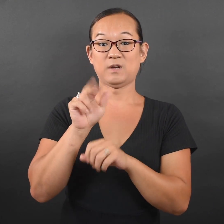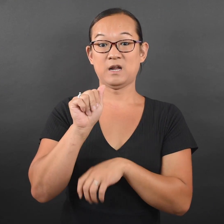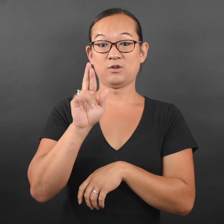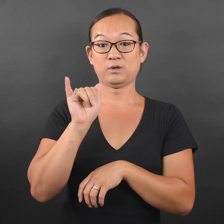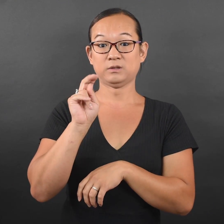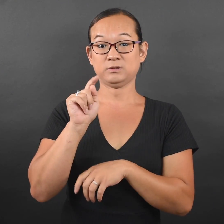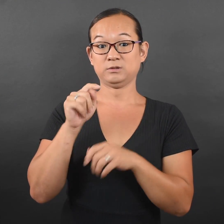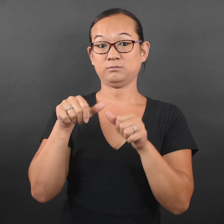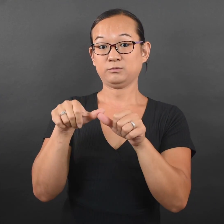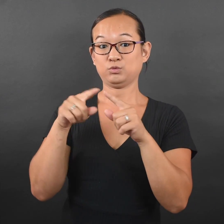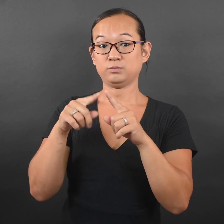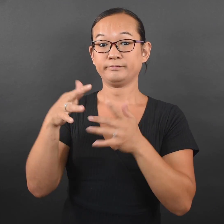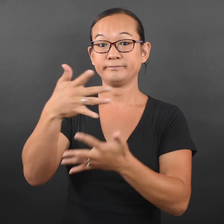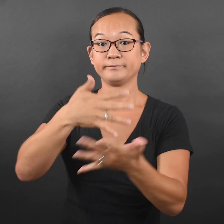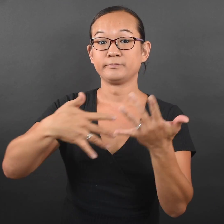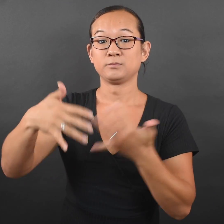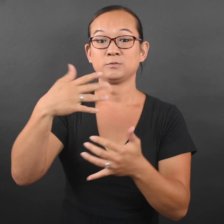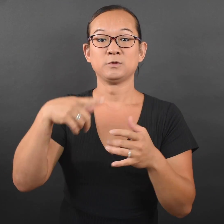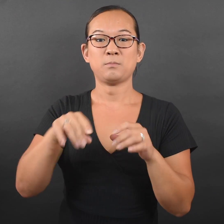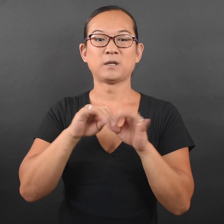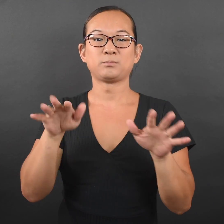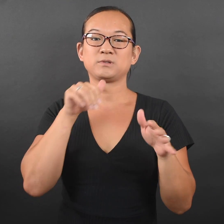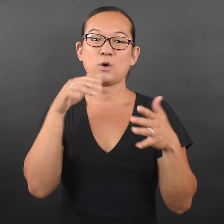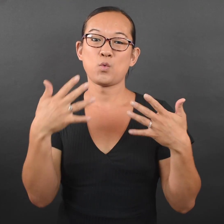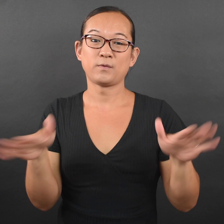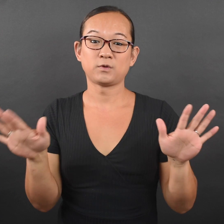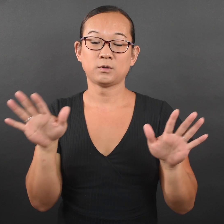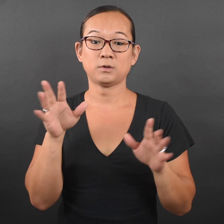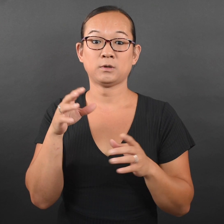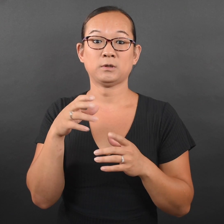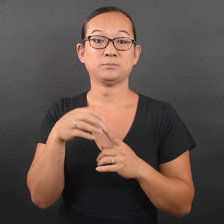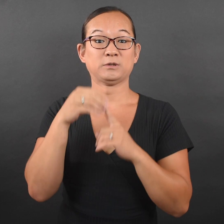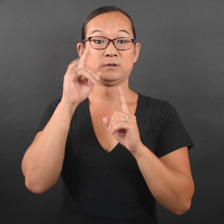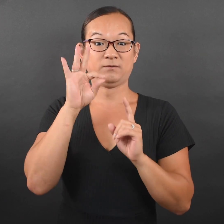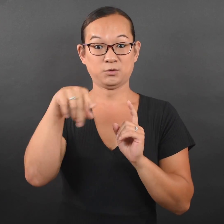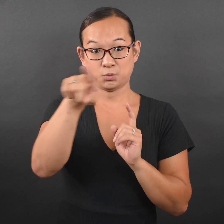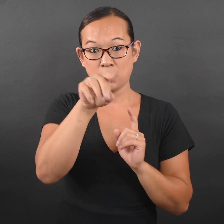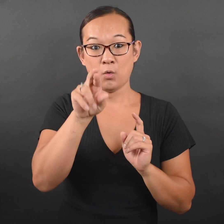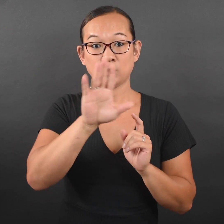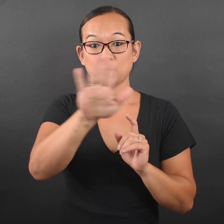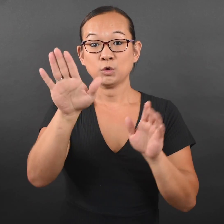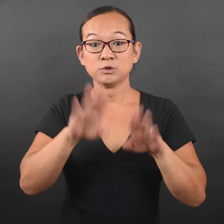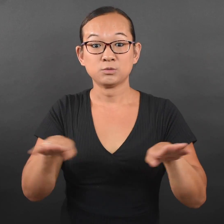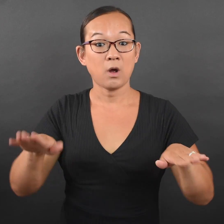continuing to circulate, the pandemic is not over, especially if you or your children are